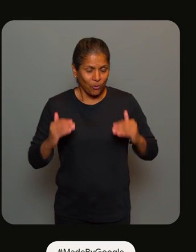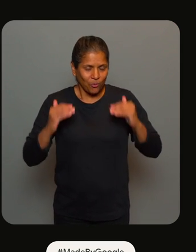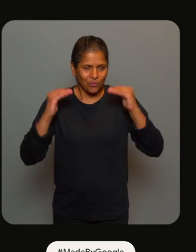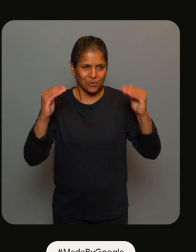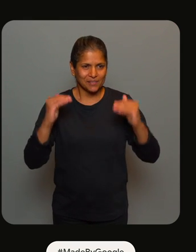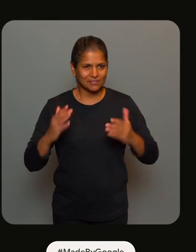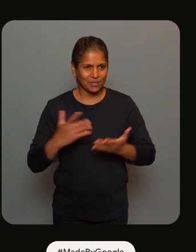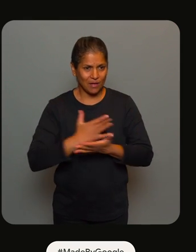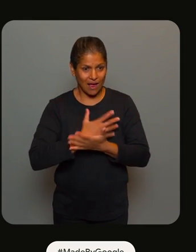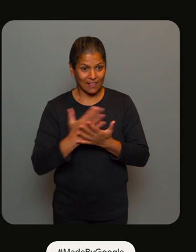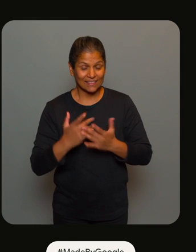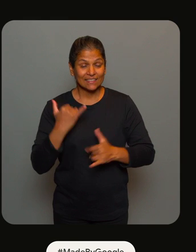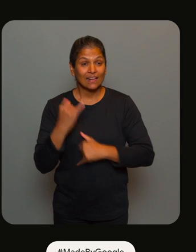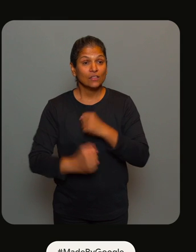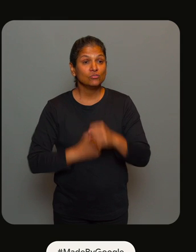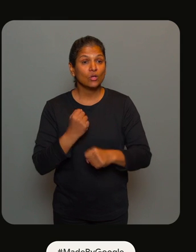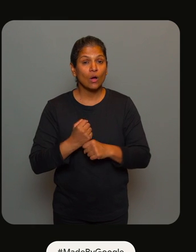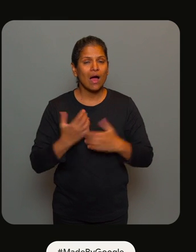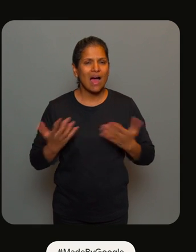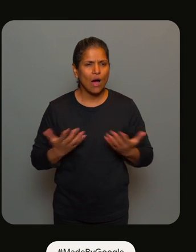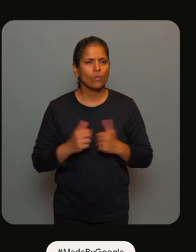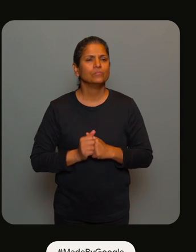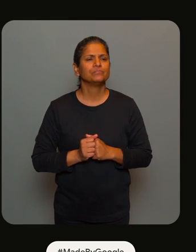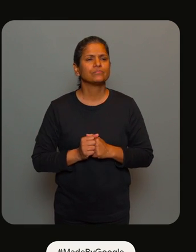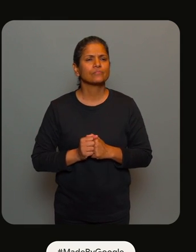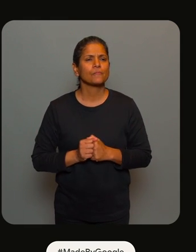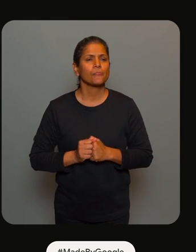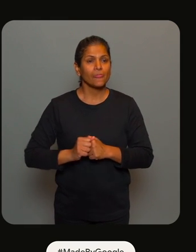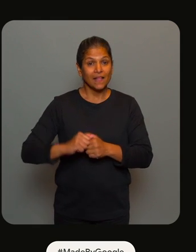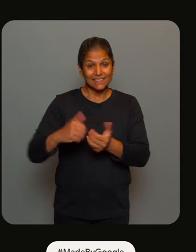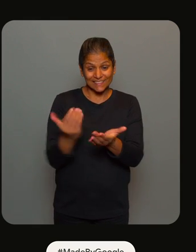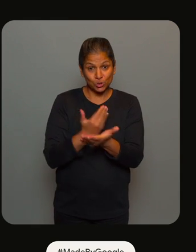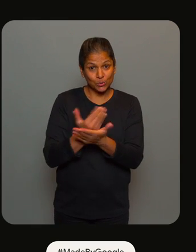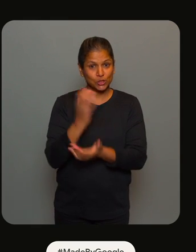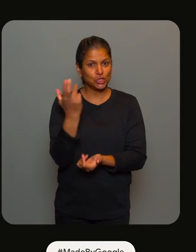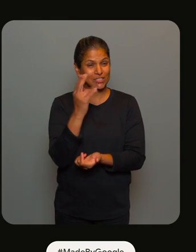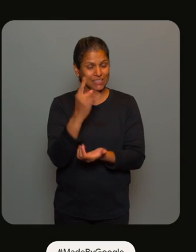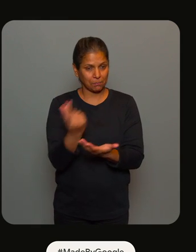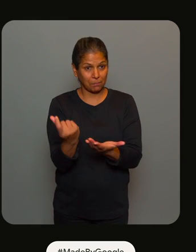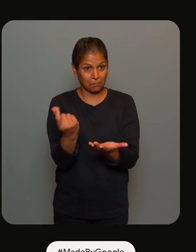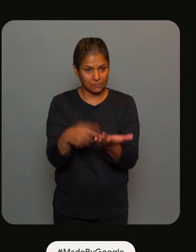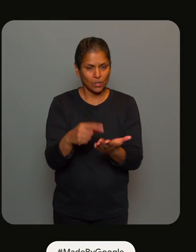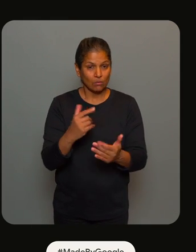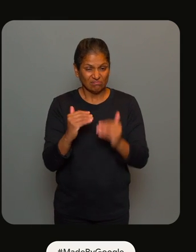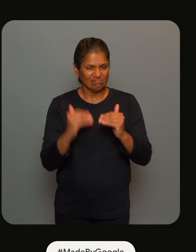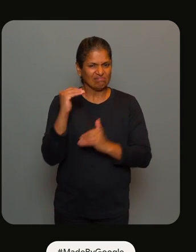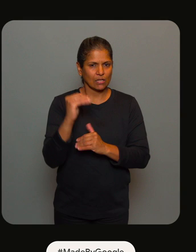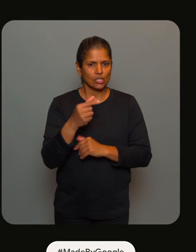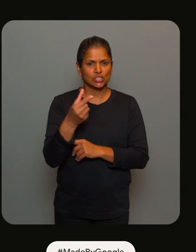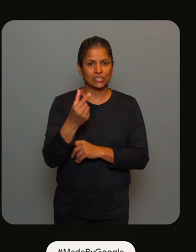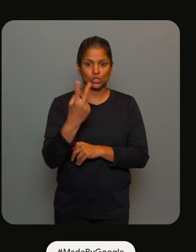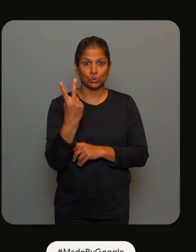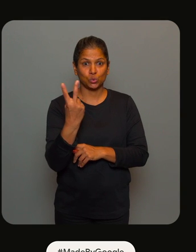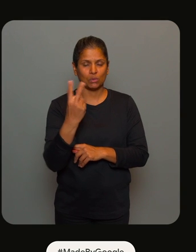year with our new Google Tensor G2 mobile compute platform.